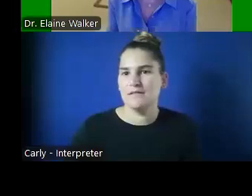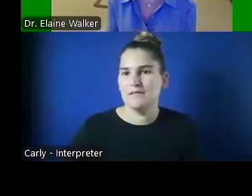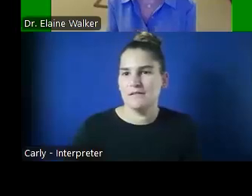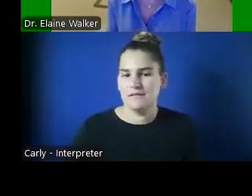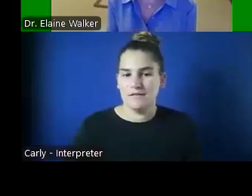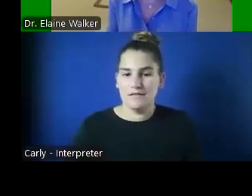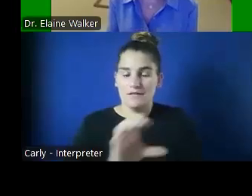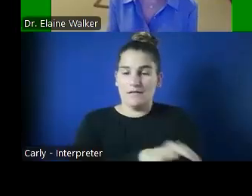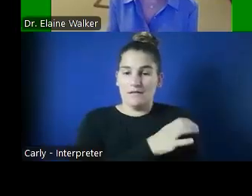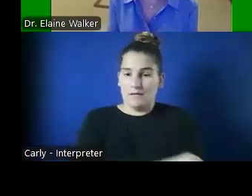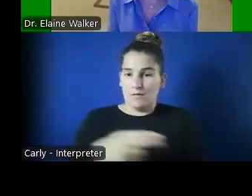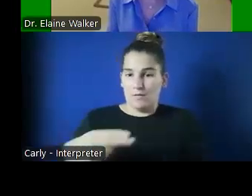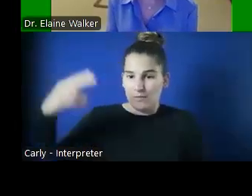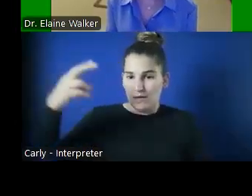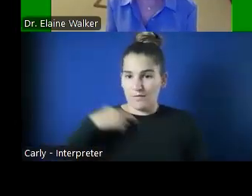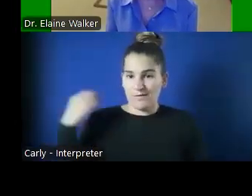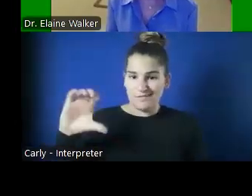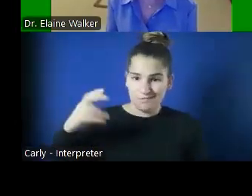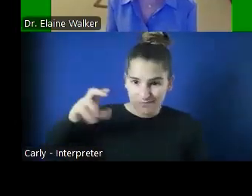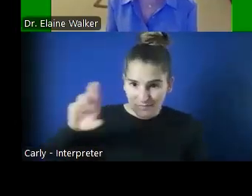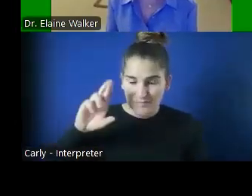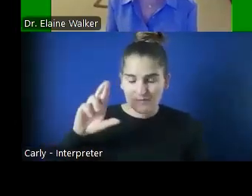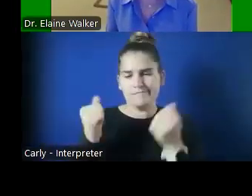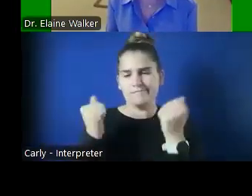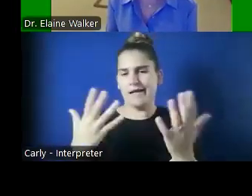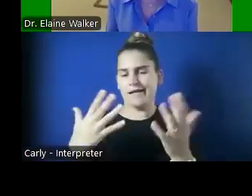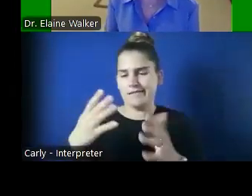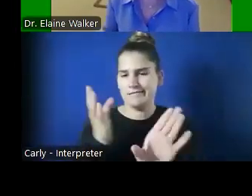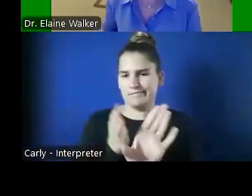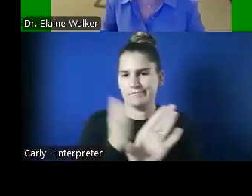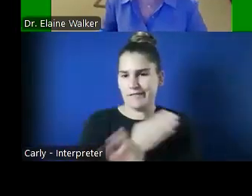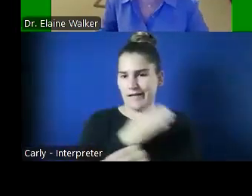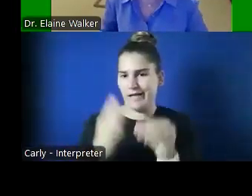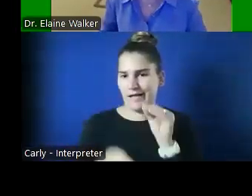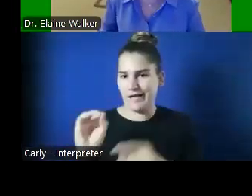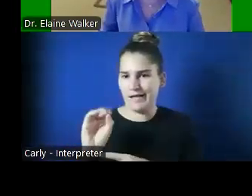syndromes are associated with a range of psychiatric outcomes they involve deficits